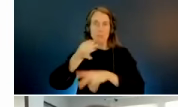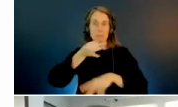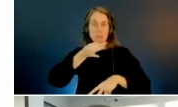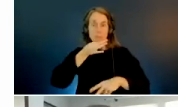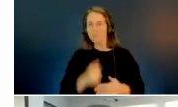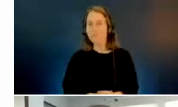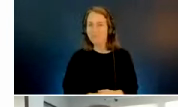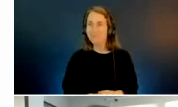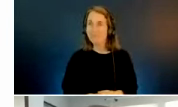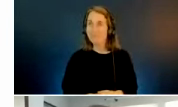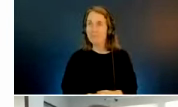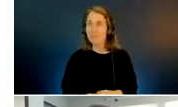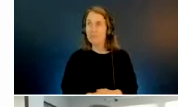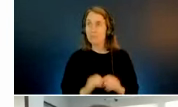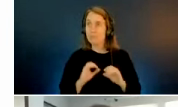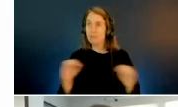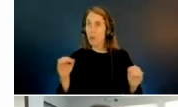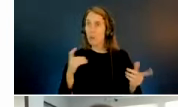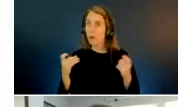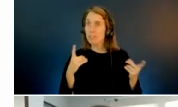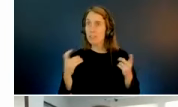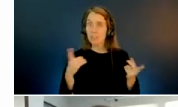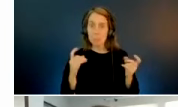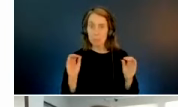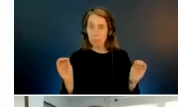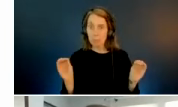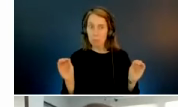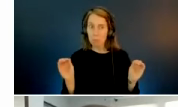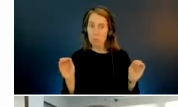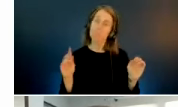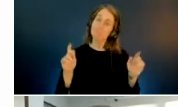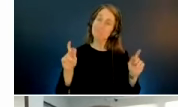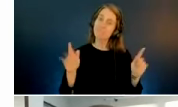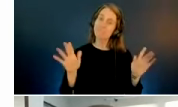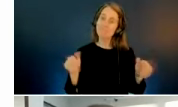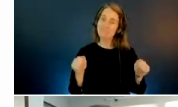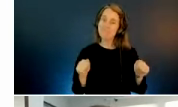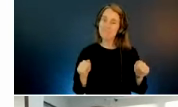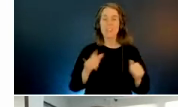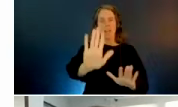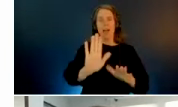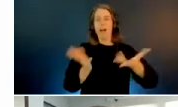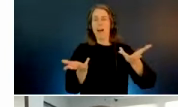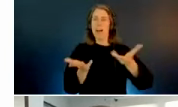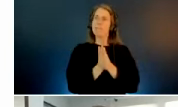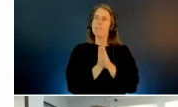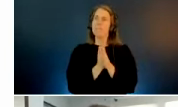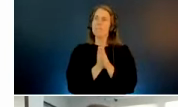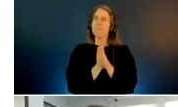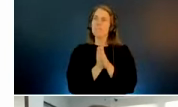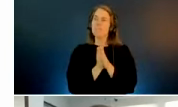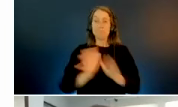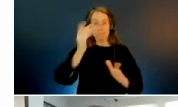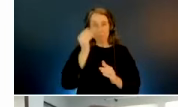well that's okay and really voting is a very very personal thing um you know my dad wants